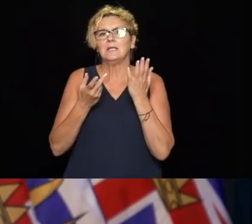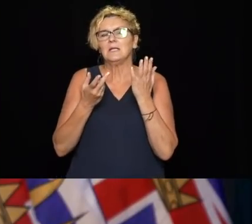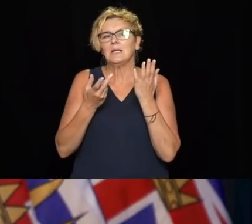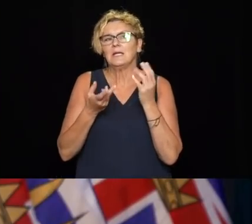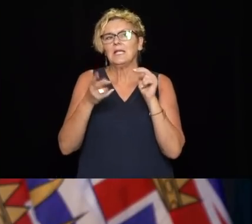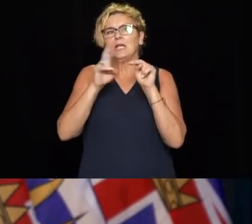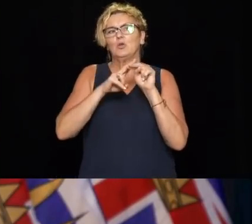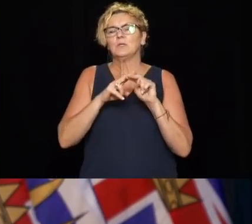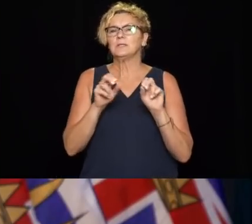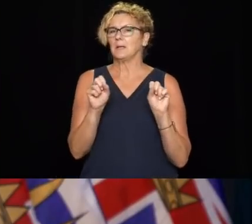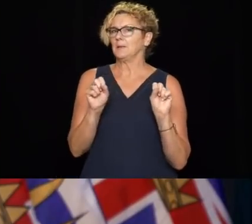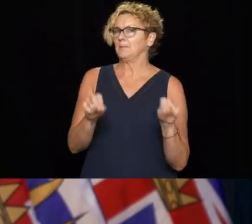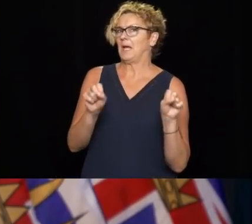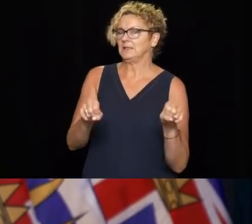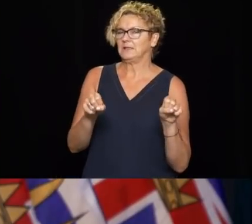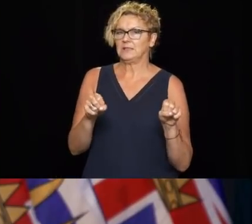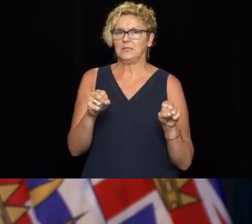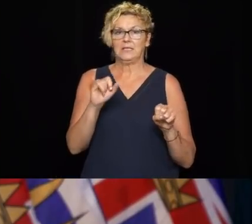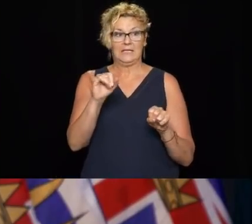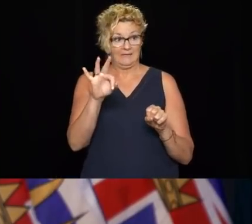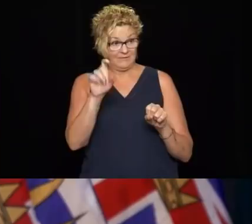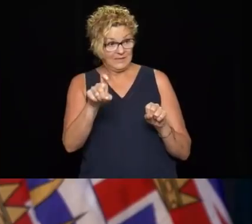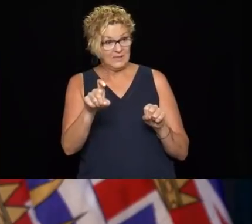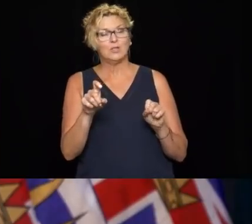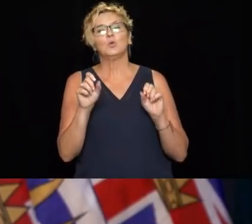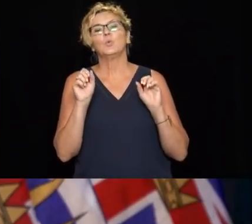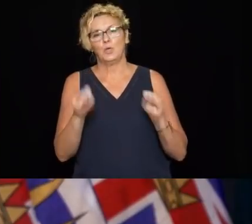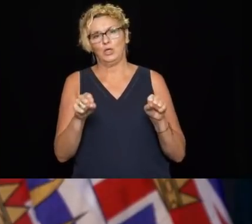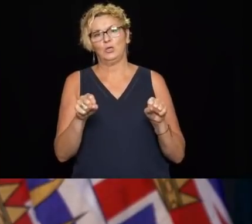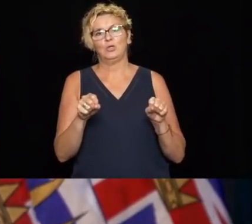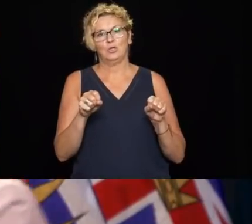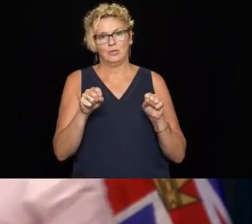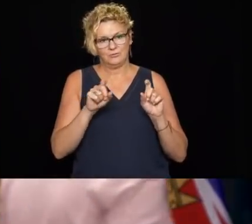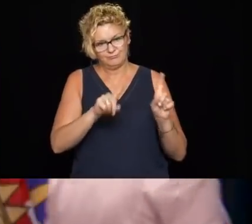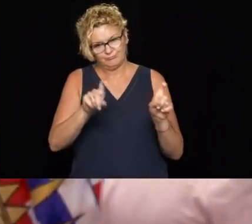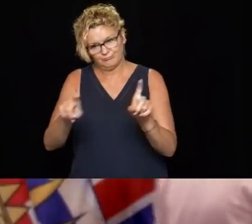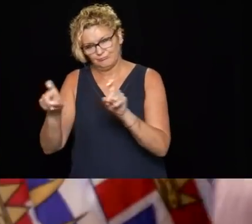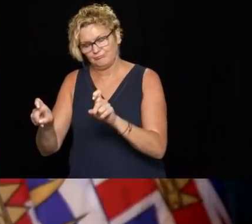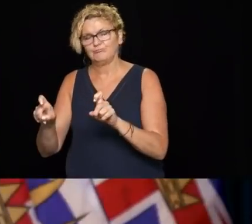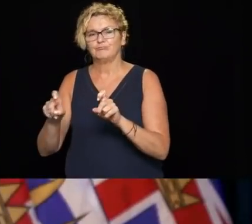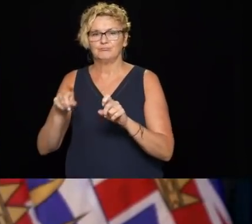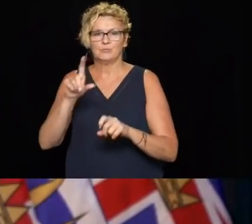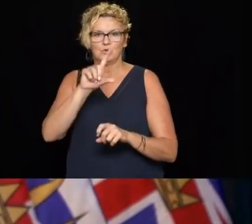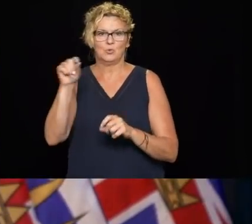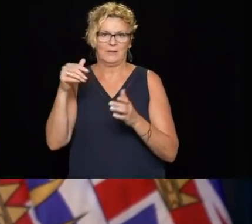we are able to test those people as well. It is not that we are going to try and do